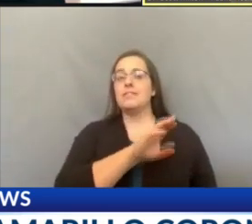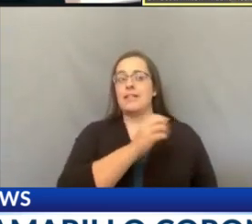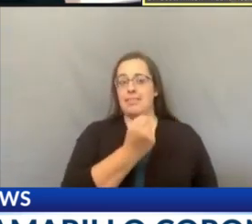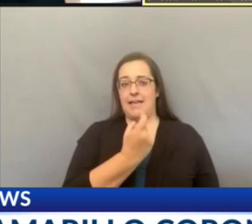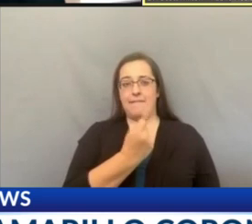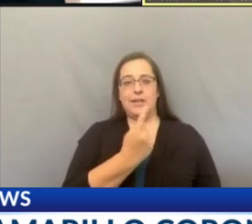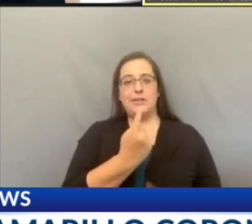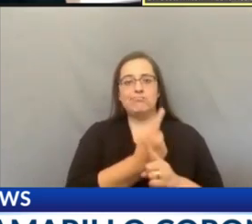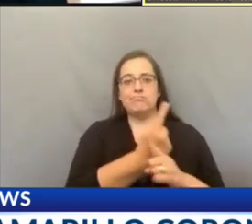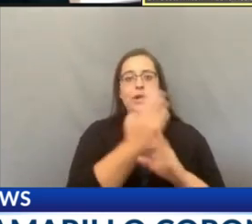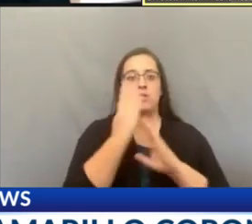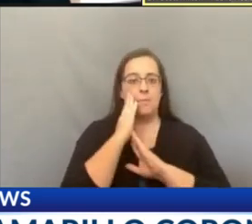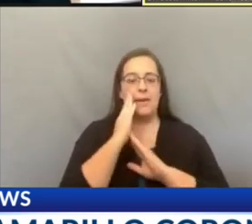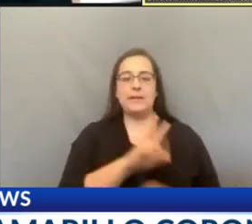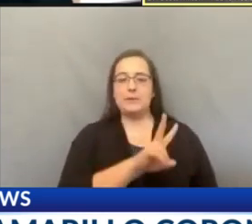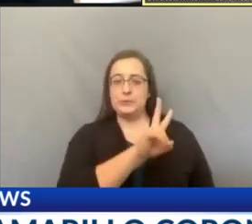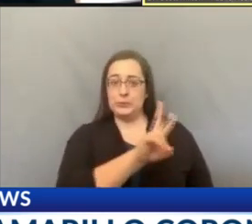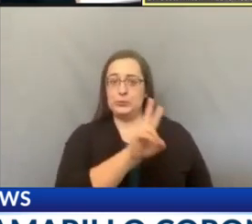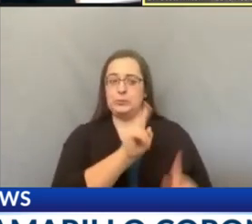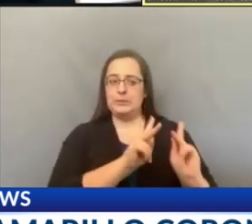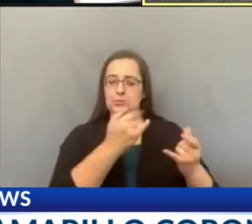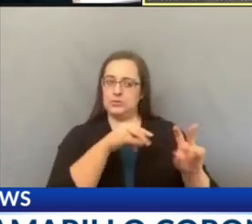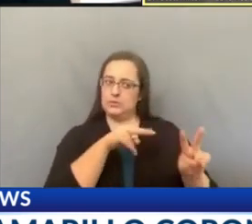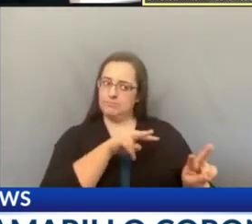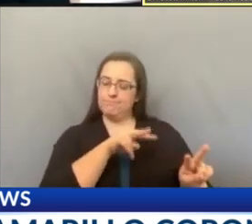IS AT 58%. THERE 24 TOTAL PATIENTS WITH